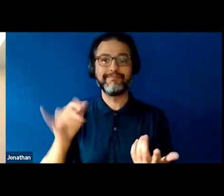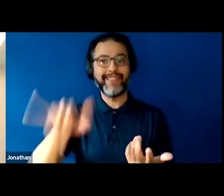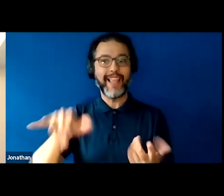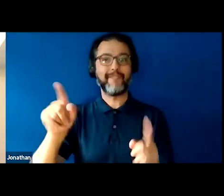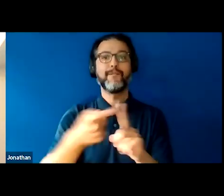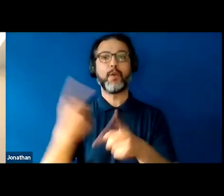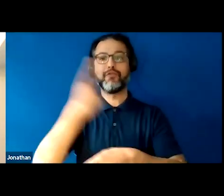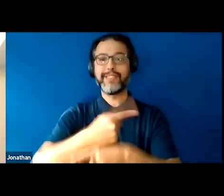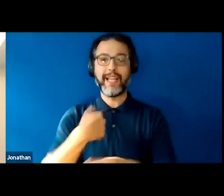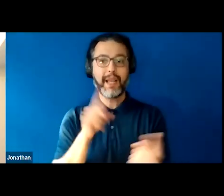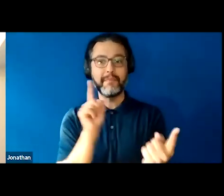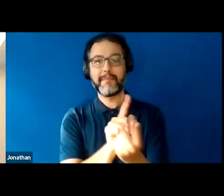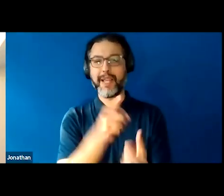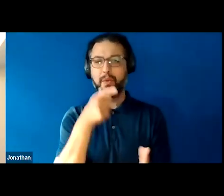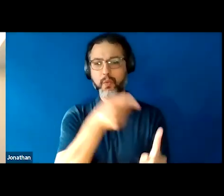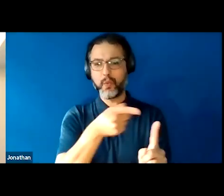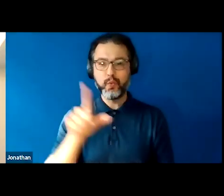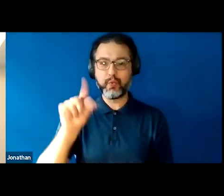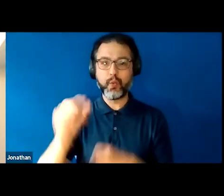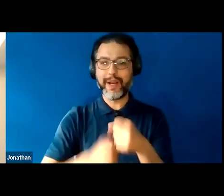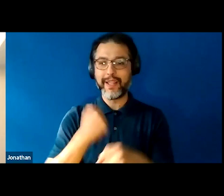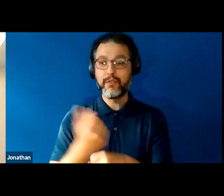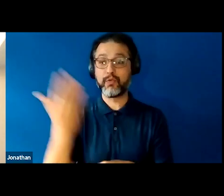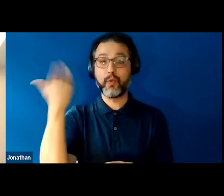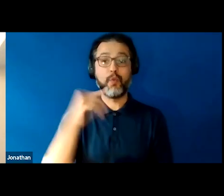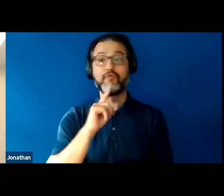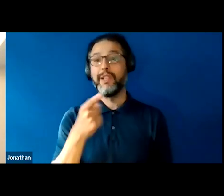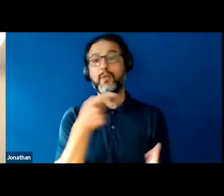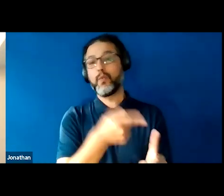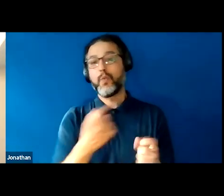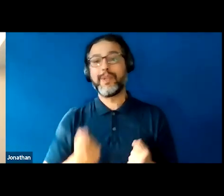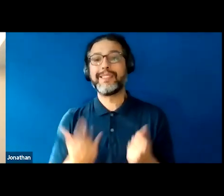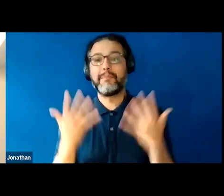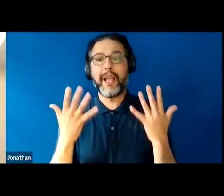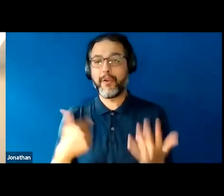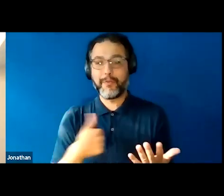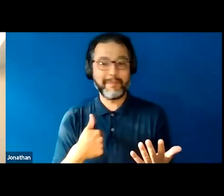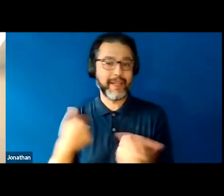And it's so wonderful because you've inspired me a lot through all these years.